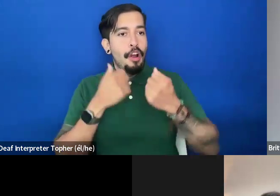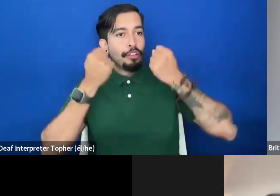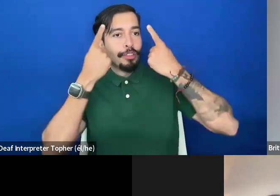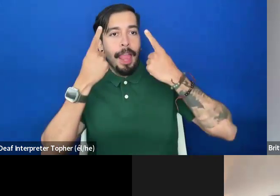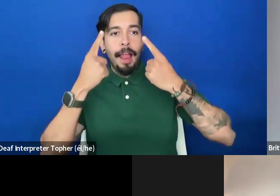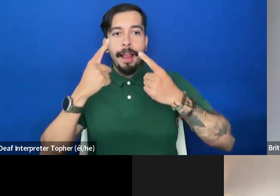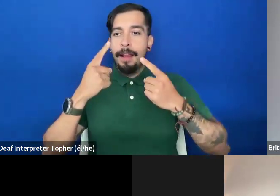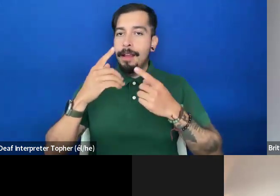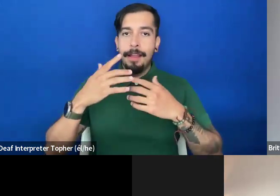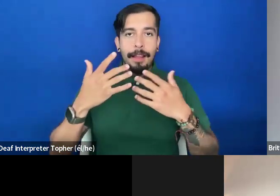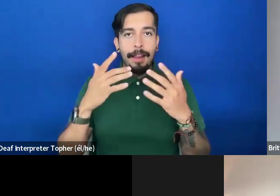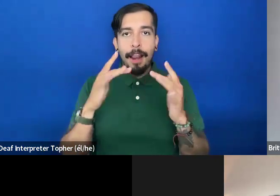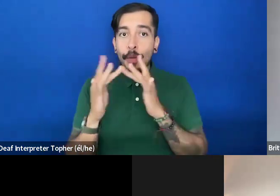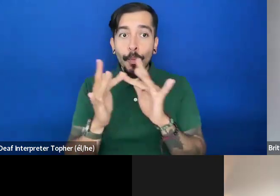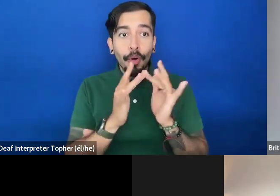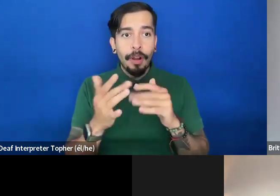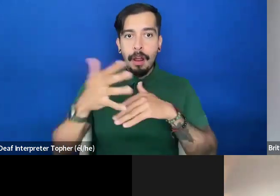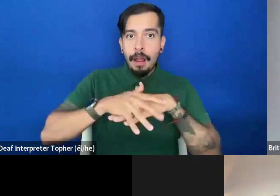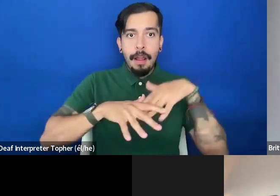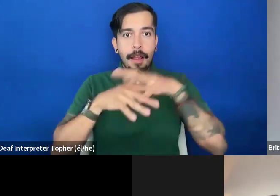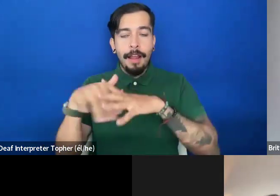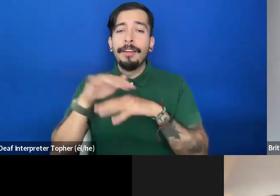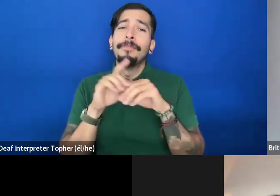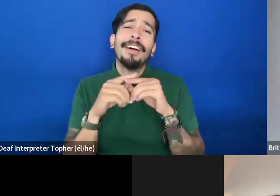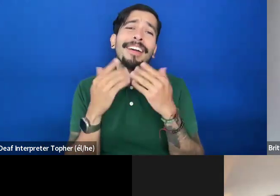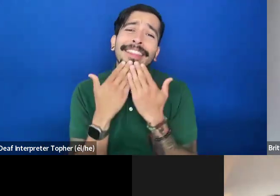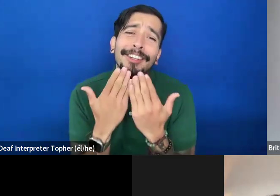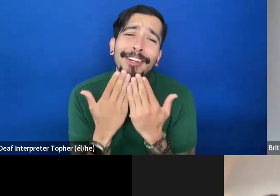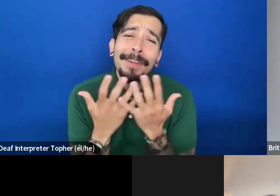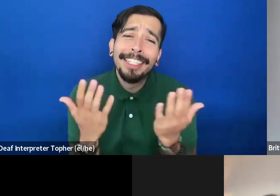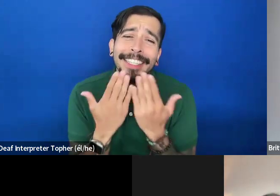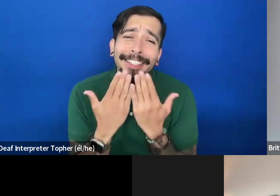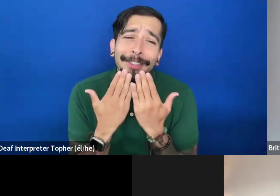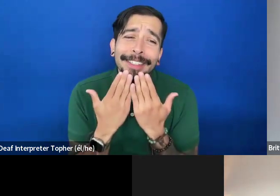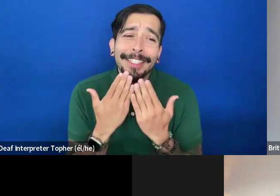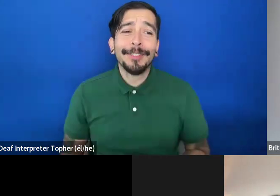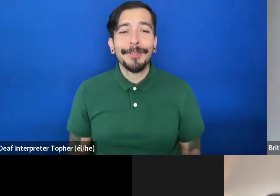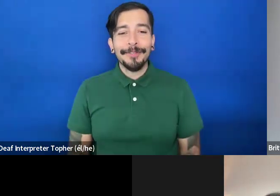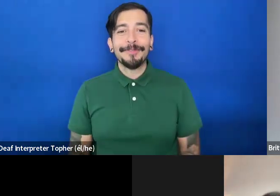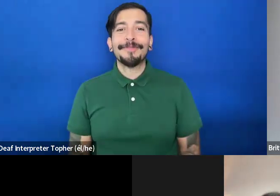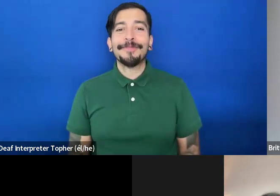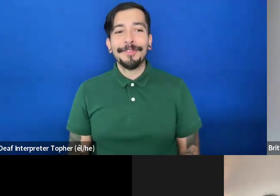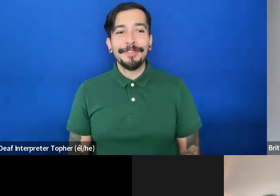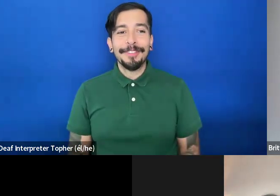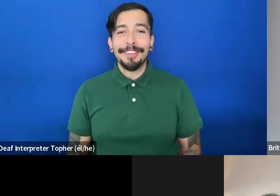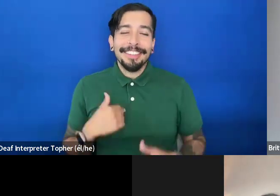I am, yay, super excited. Can't wait to keep going. Back to you, Britt. [BRITTANIE HERNANDEZ-WILSON] Yes. Thank you, Maria. Ah, thank you for,